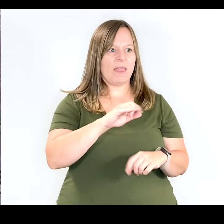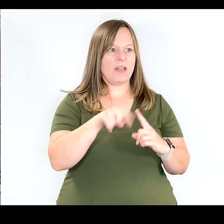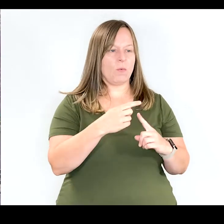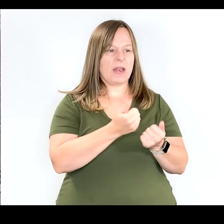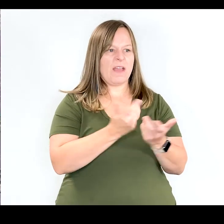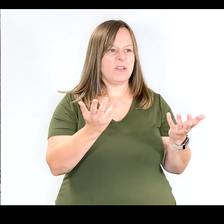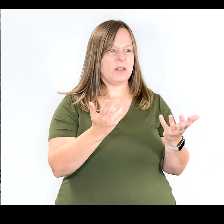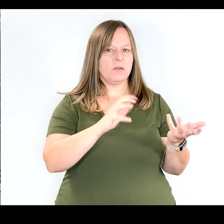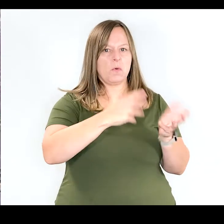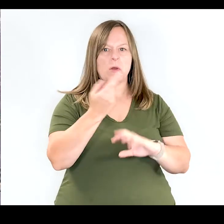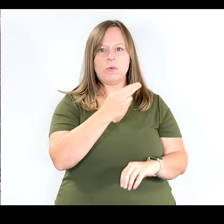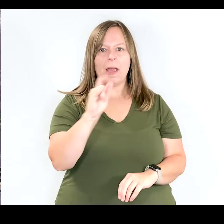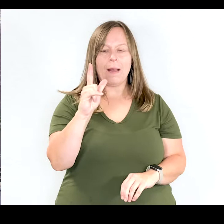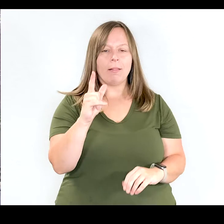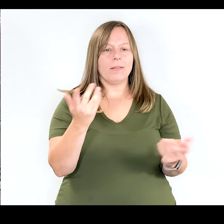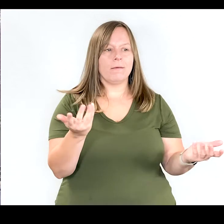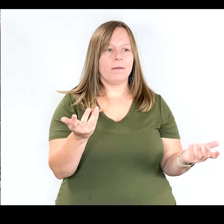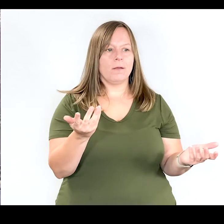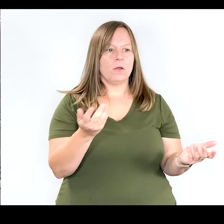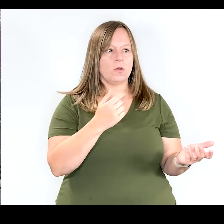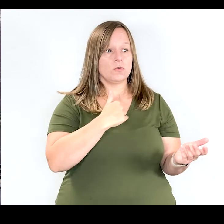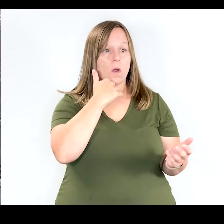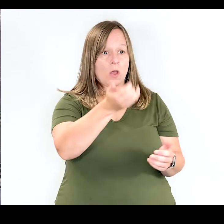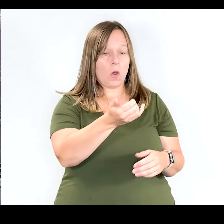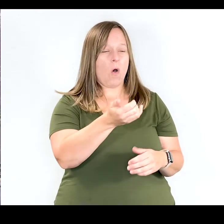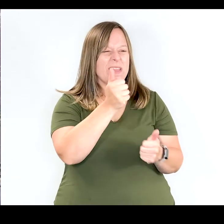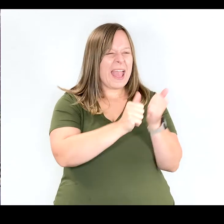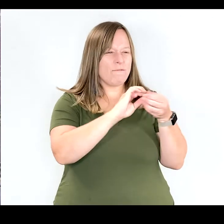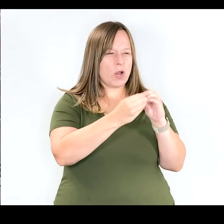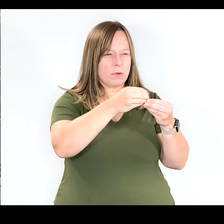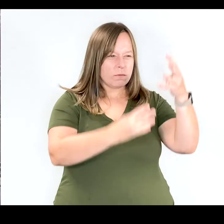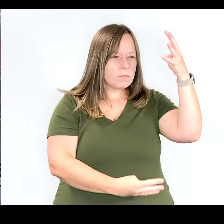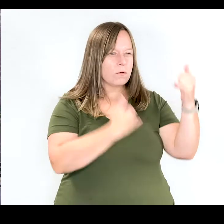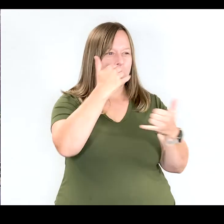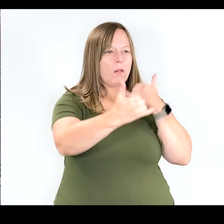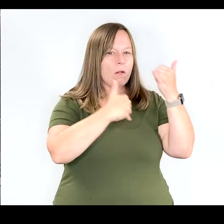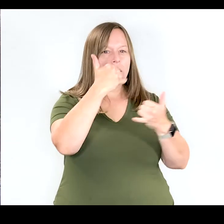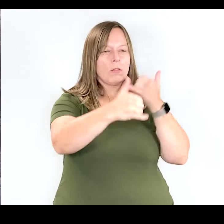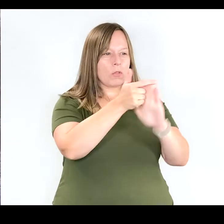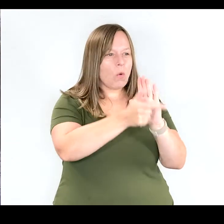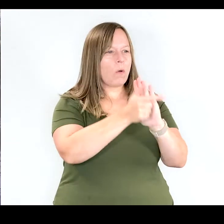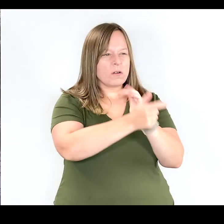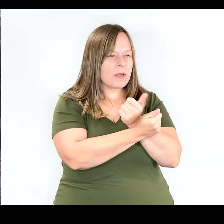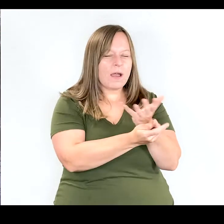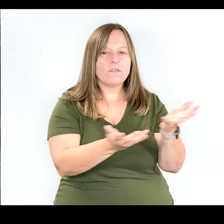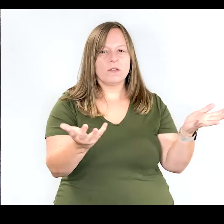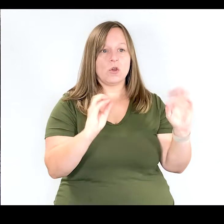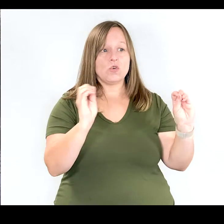That's when everything went to hell. So I called every number you could. I make phone call, phone call, lawyers, everything.